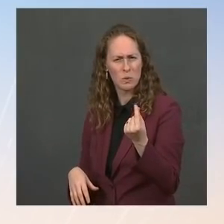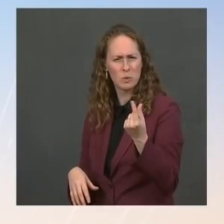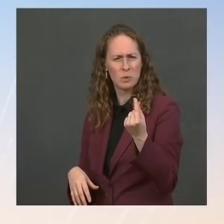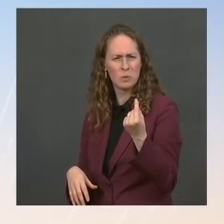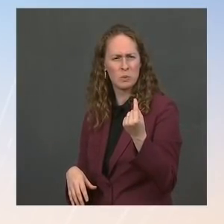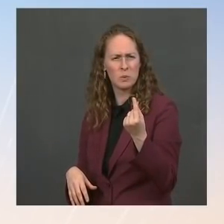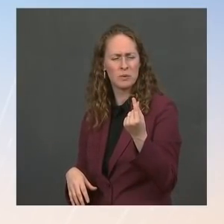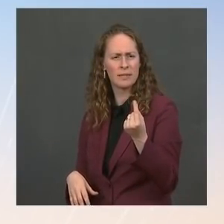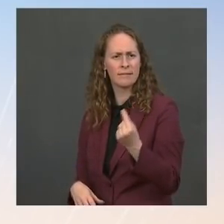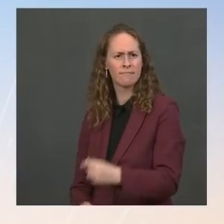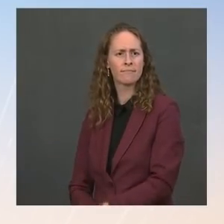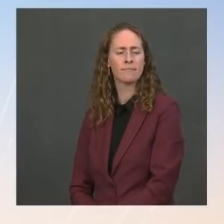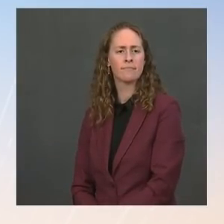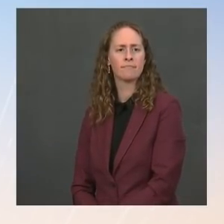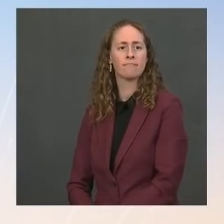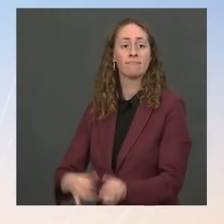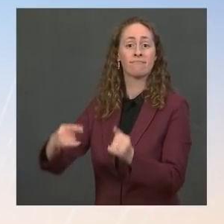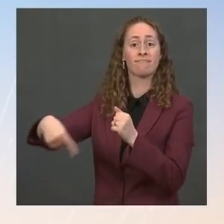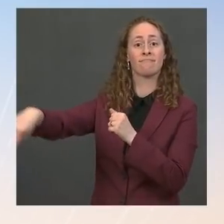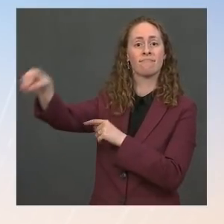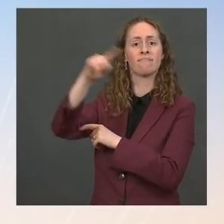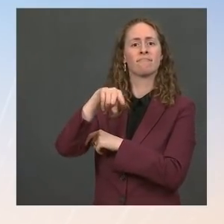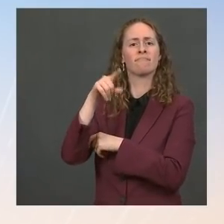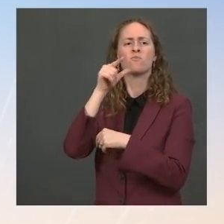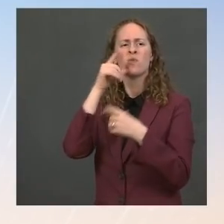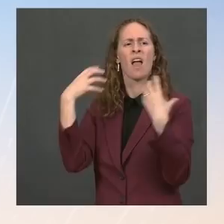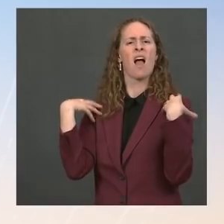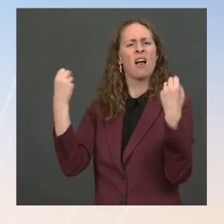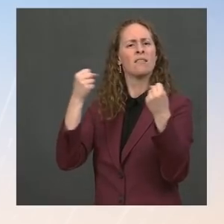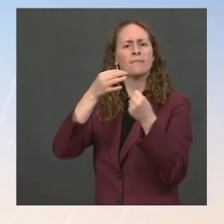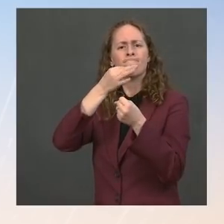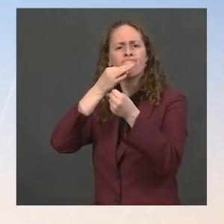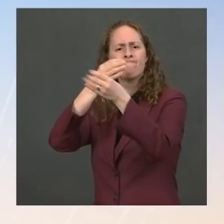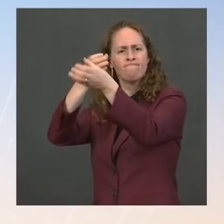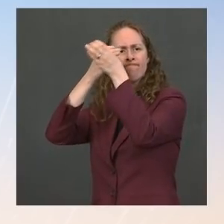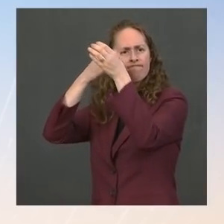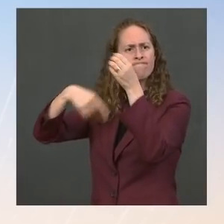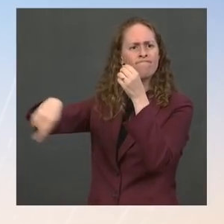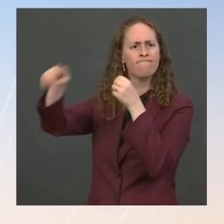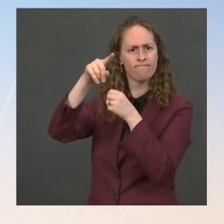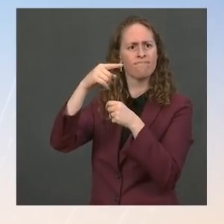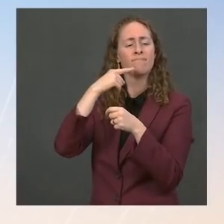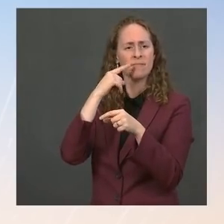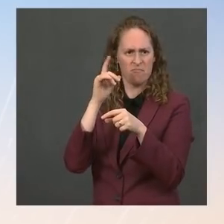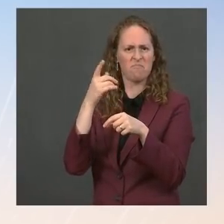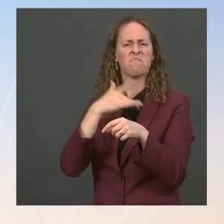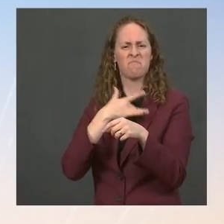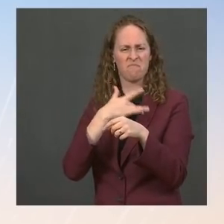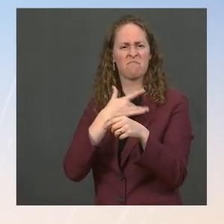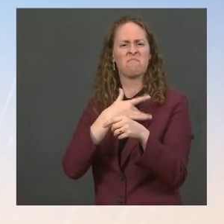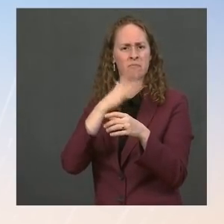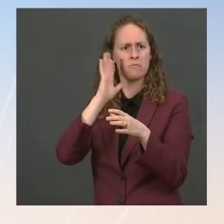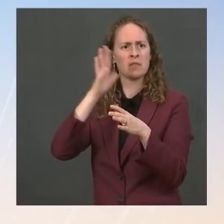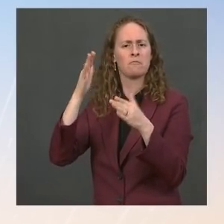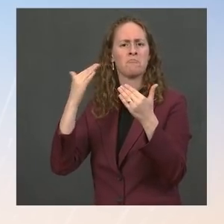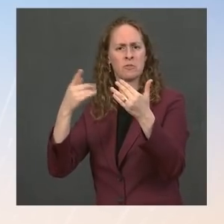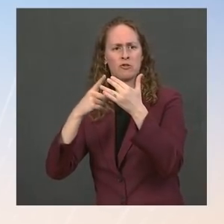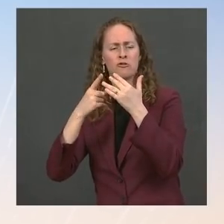who are best known to the country -- perhaps most trusted by the country -- who suggested that this would be the week. Who were these people who were deciding that it shouldn't be this week